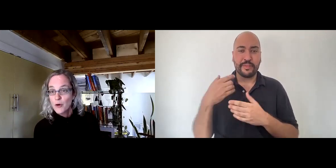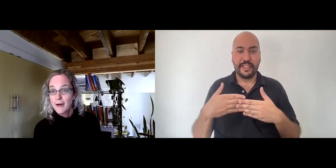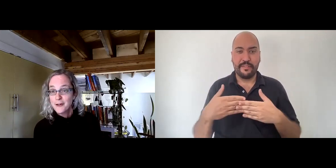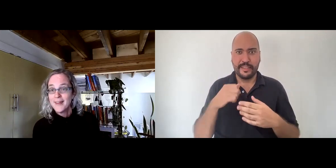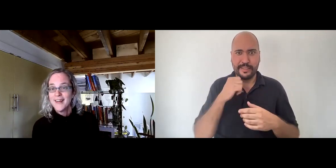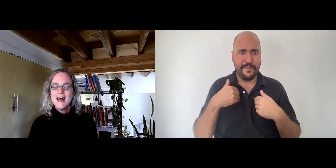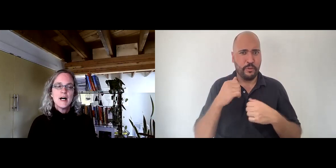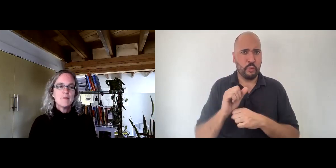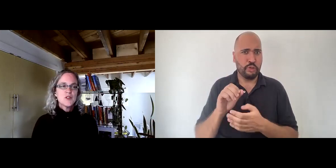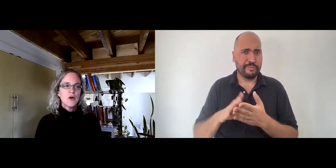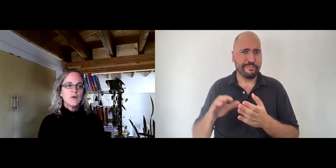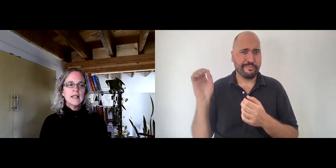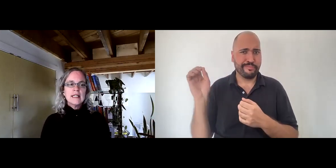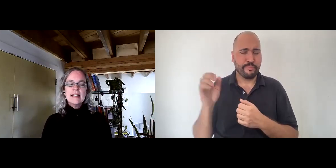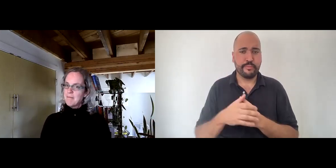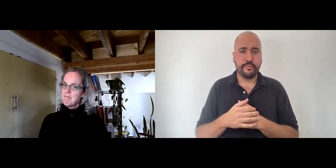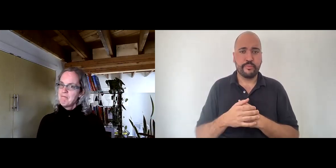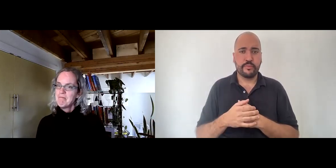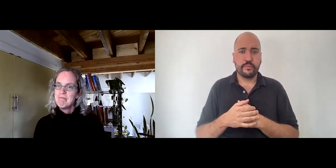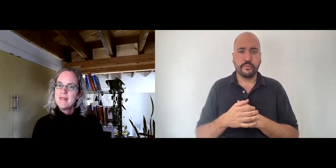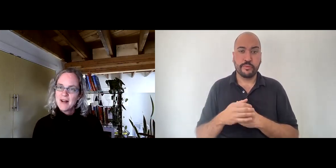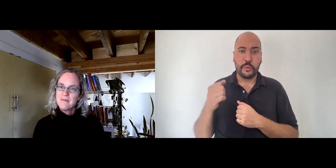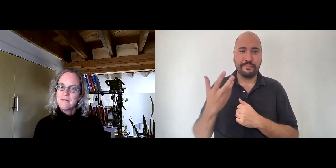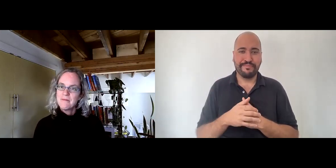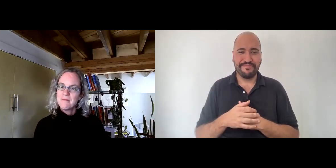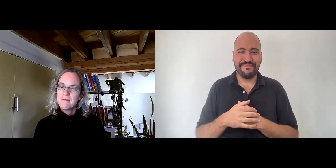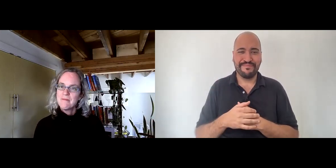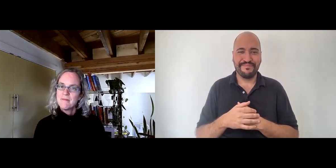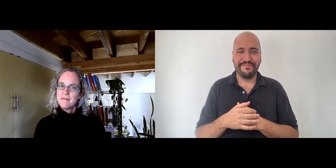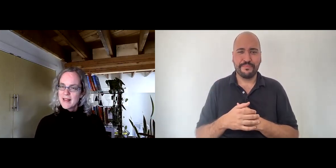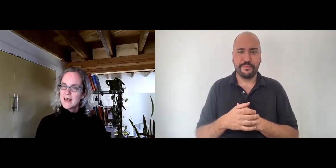So, yeah. I think that tackled it.